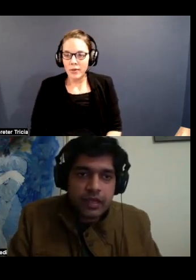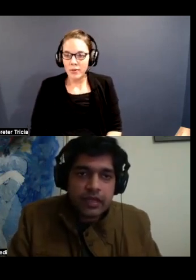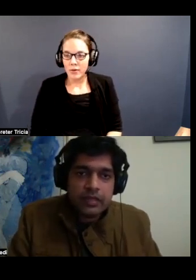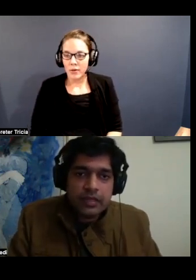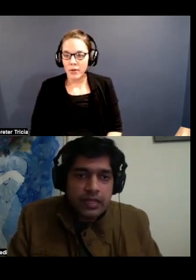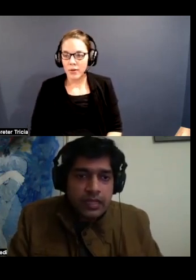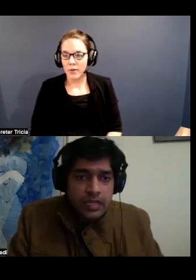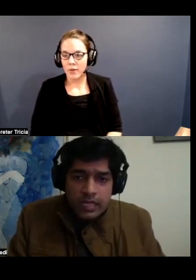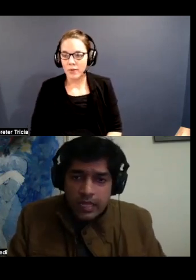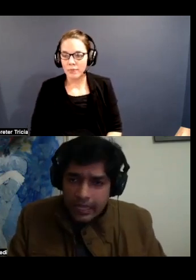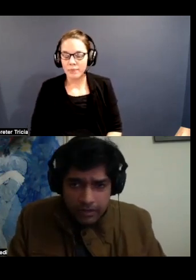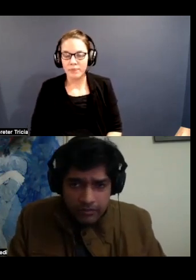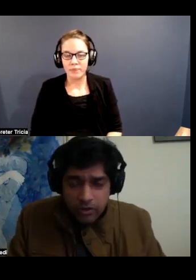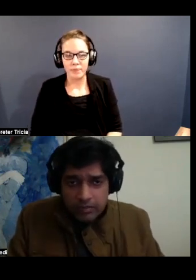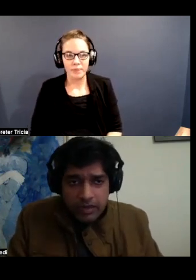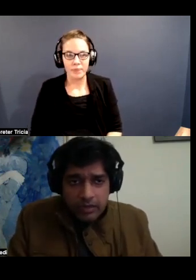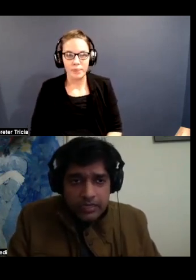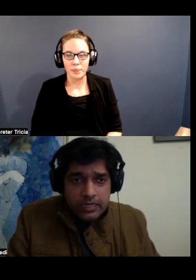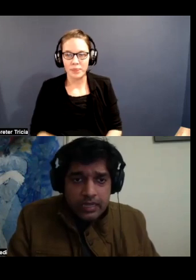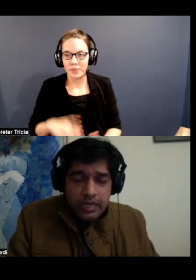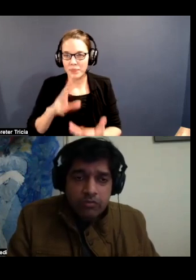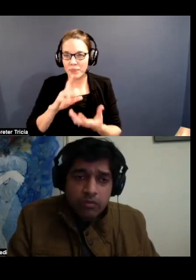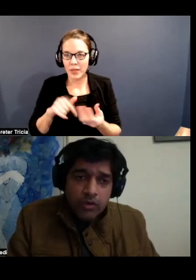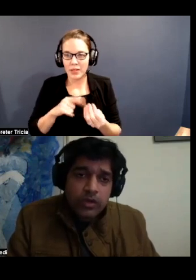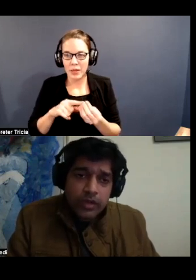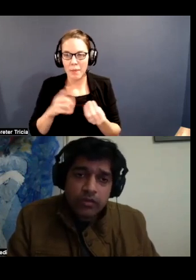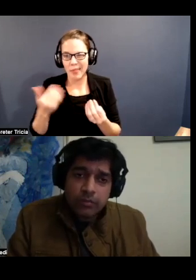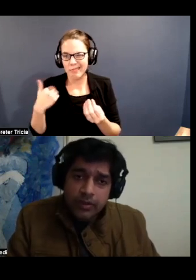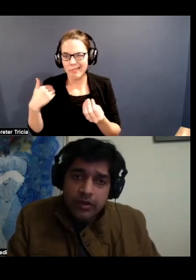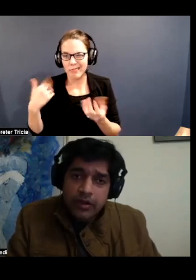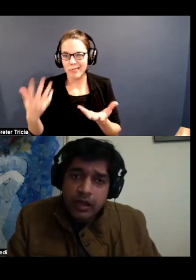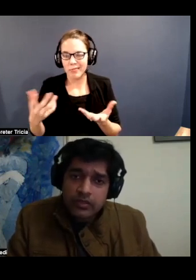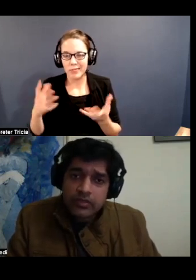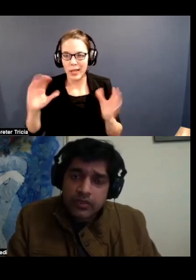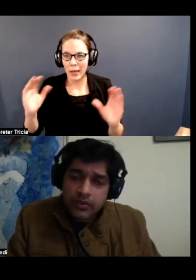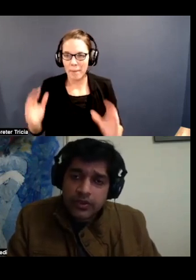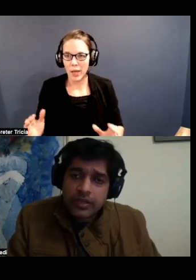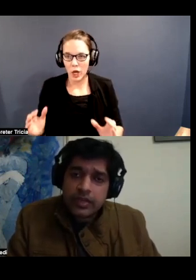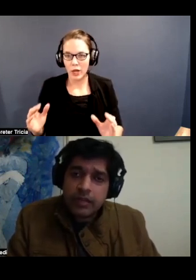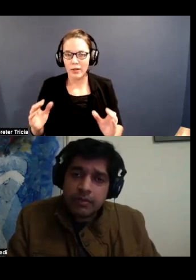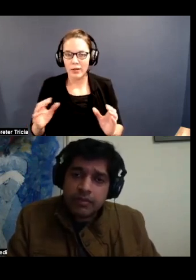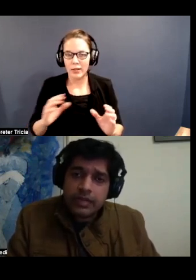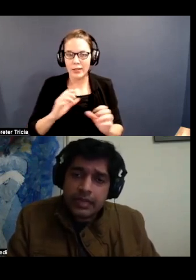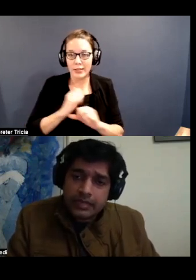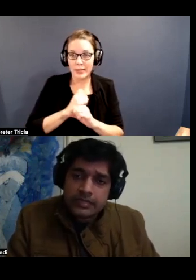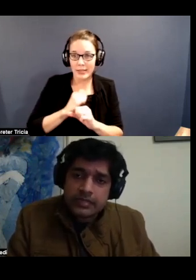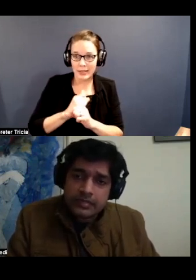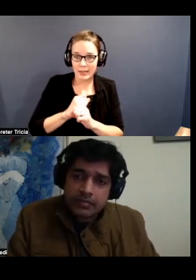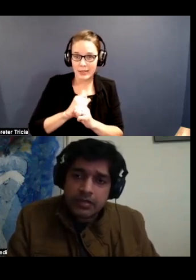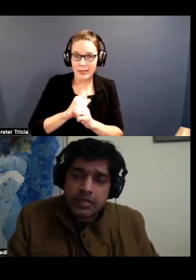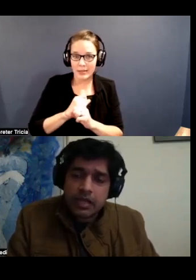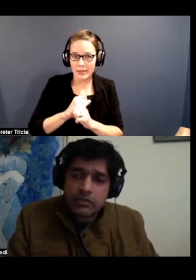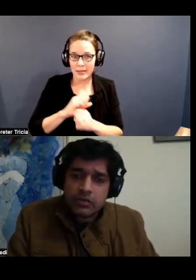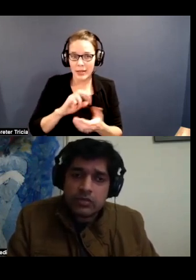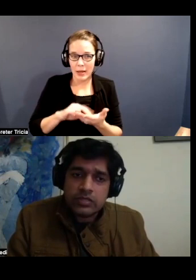I kind of talked about it. We want to kind of compare housing security, between LTSS disability households and